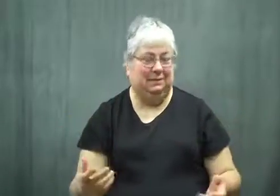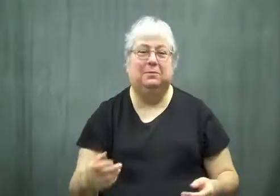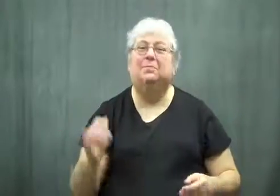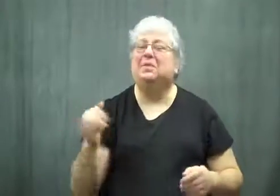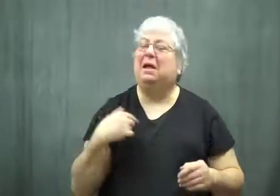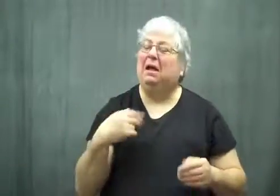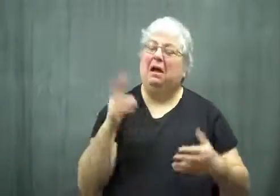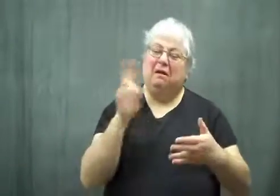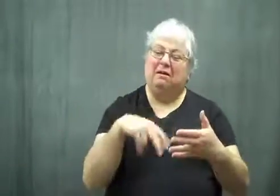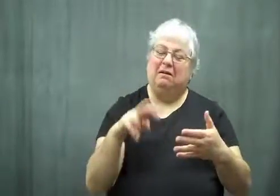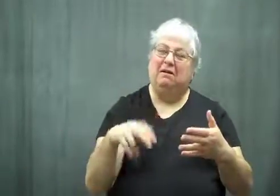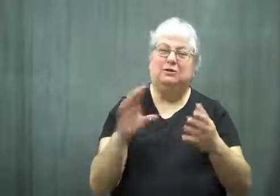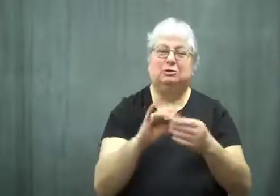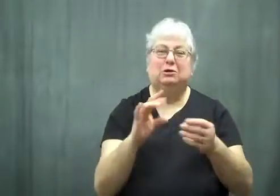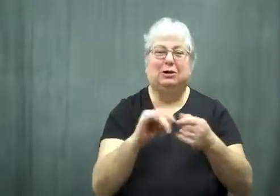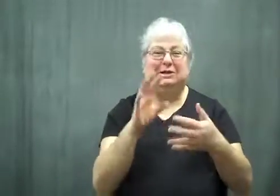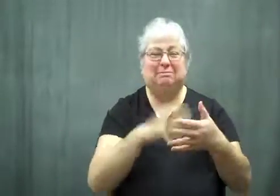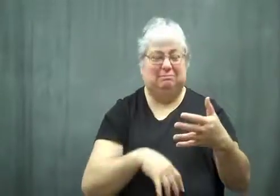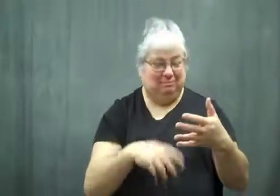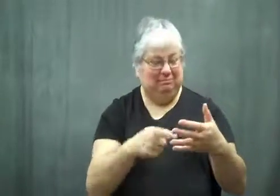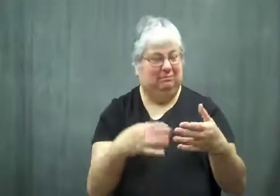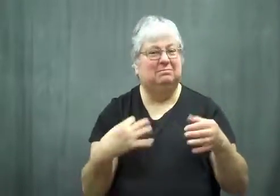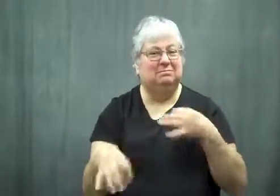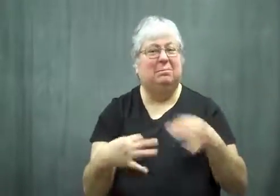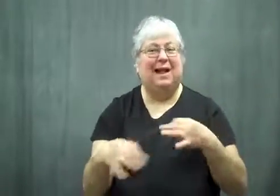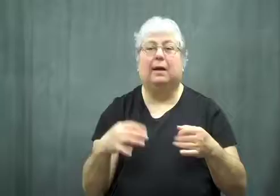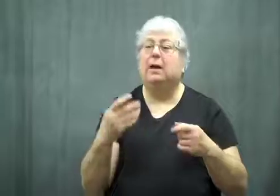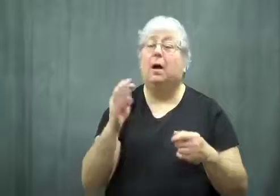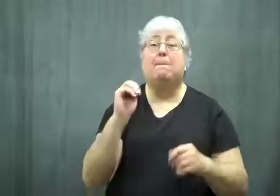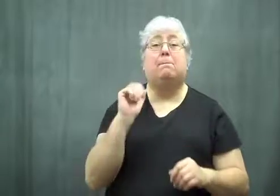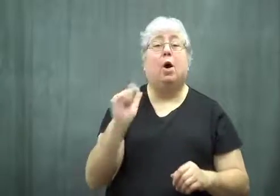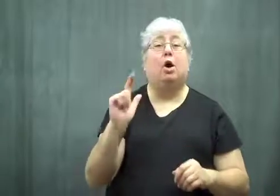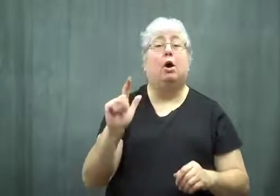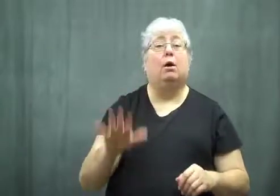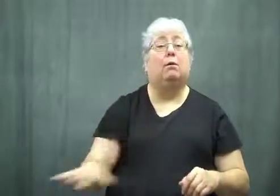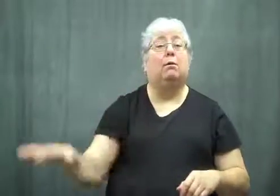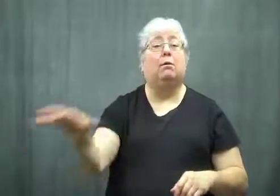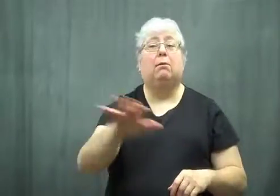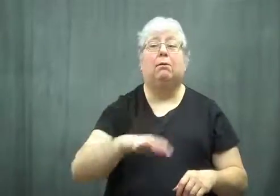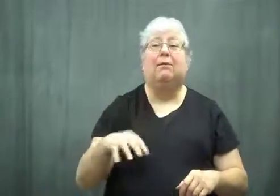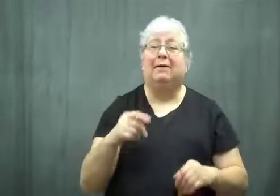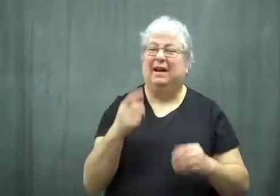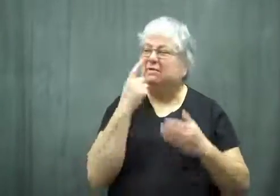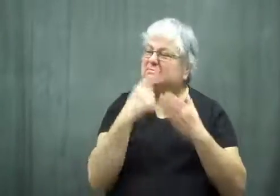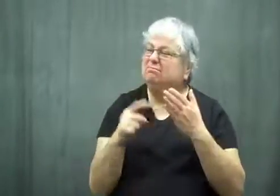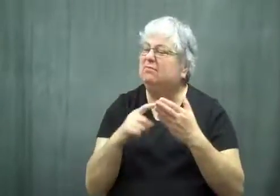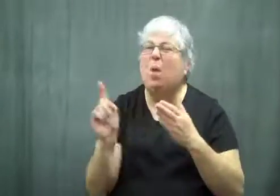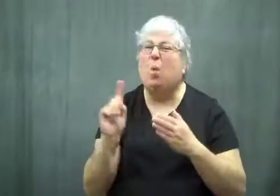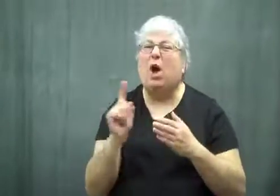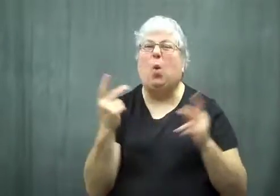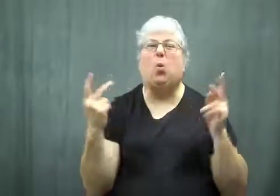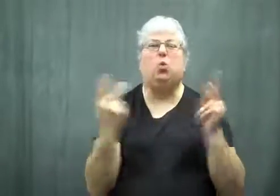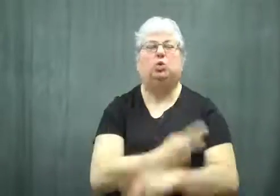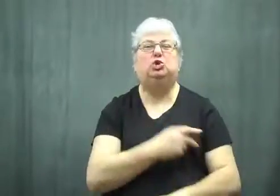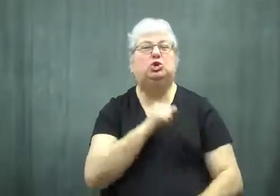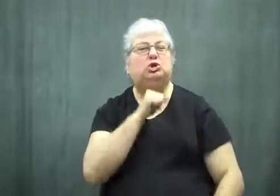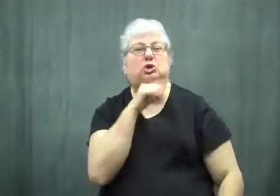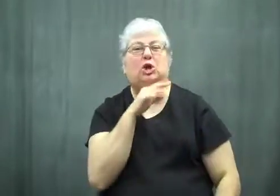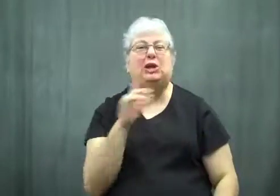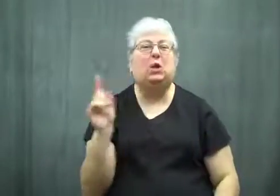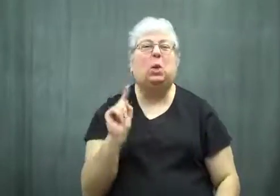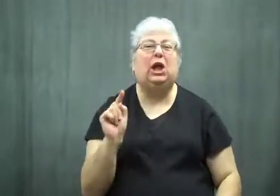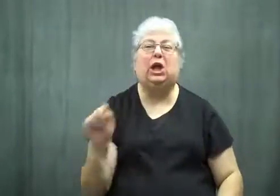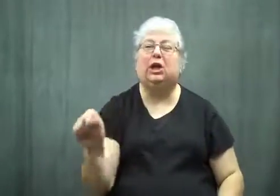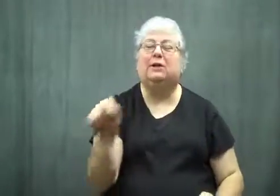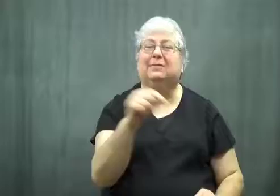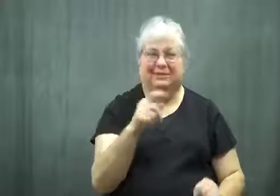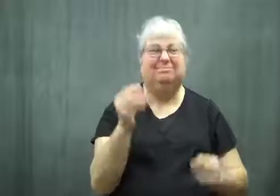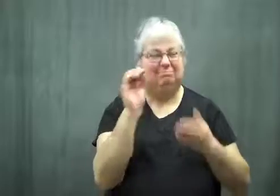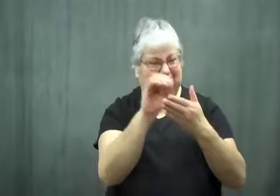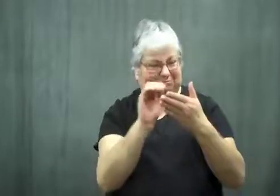I read an article that described the dirtiest places in the mall.